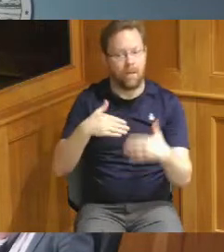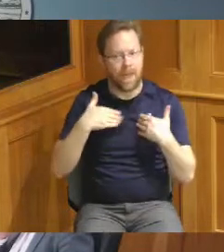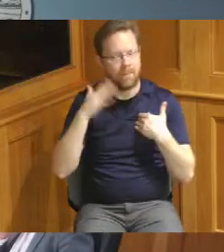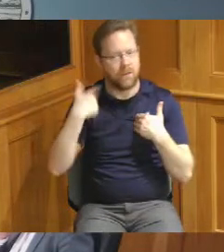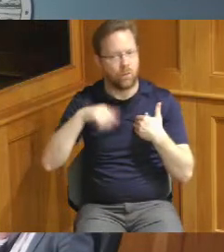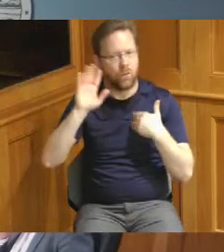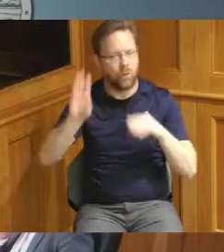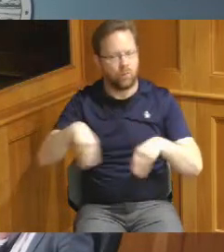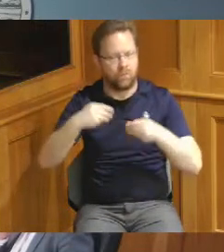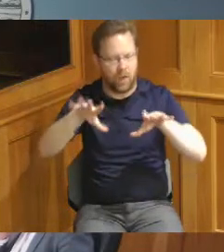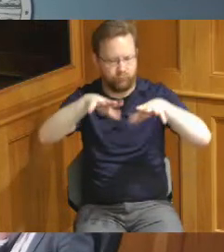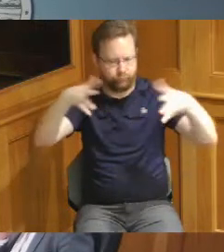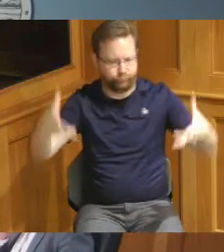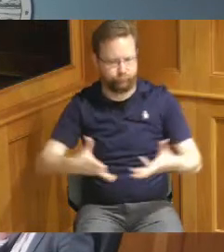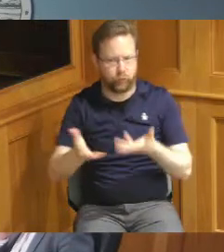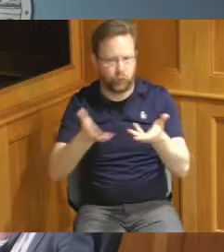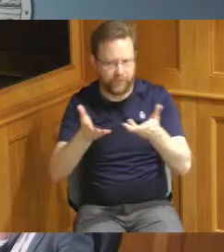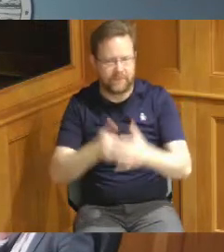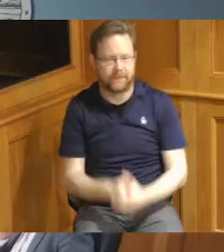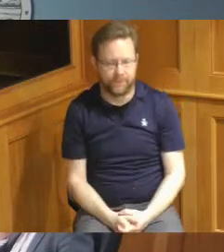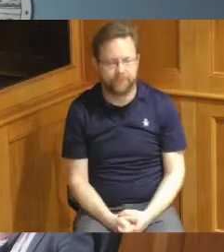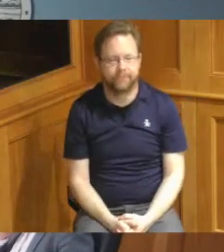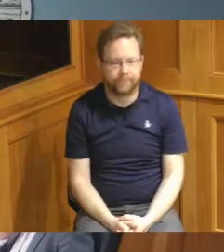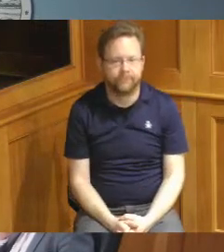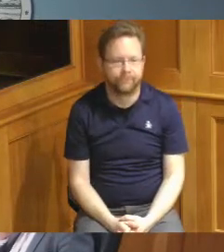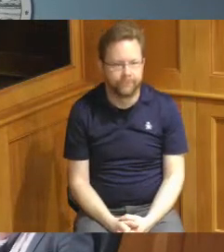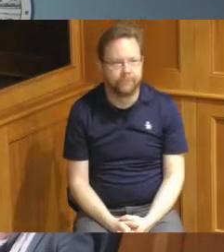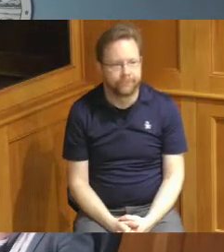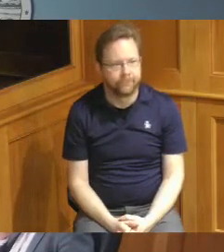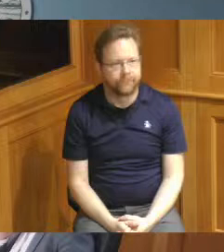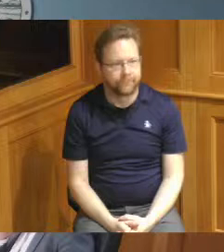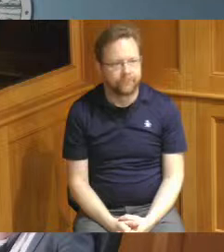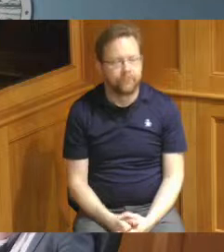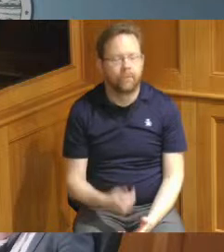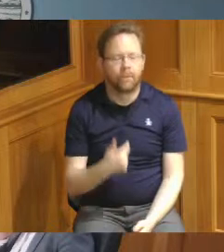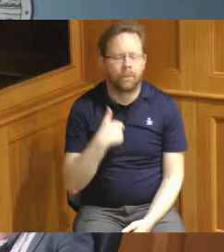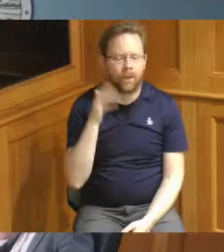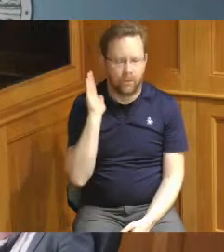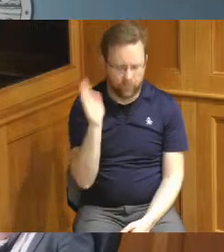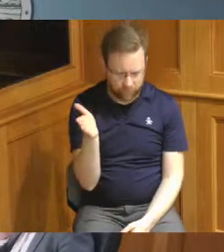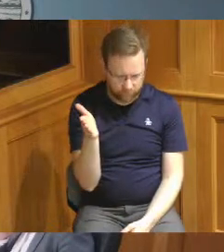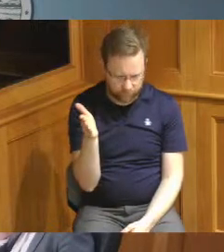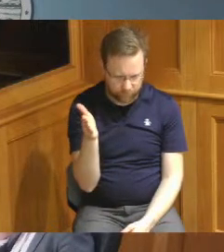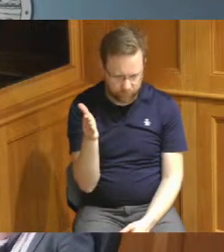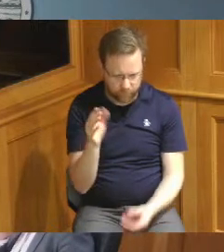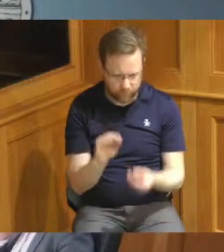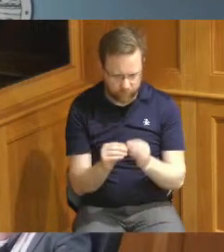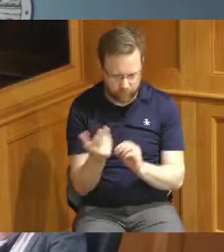thank you Commissioner (Commissioner Reece) thank you I'll open it up Vice President Driehaus (Commissioner Driehaus) I don't have any questions (Commissioner Reece) Commissioner Dumas